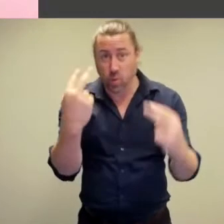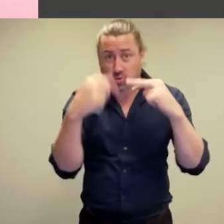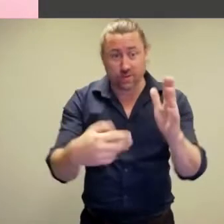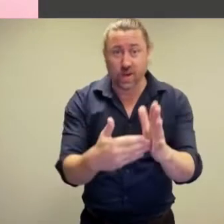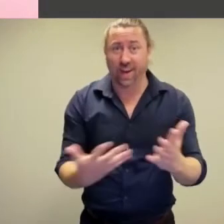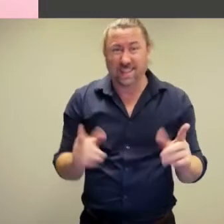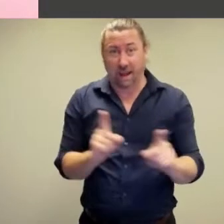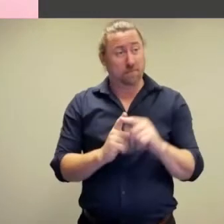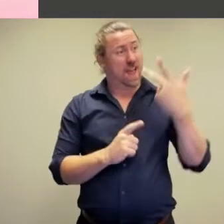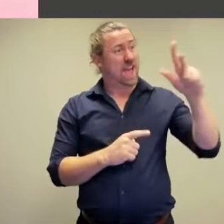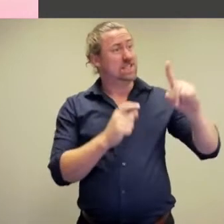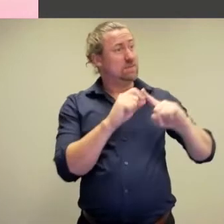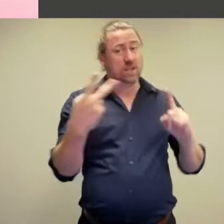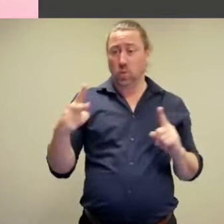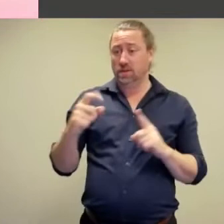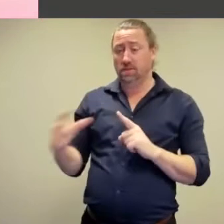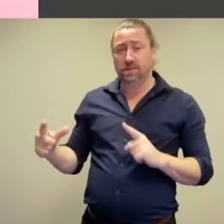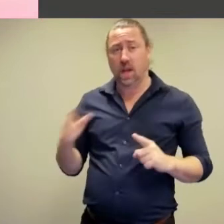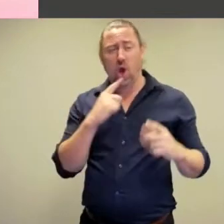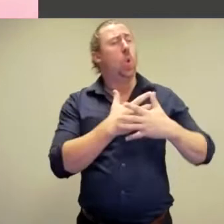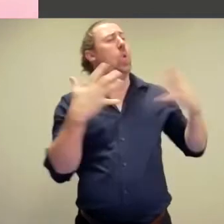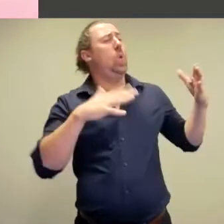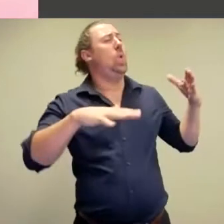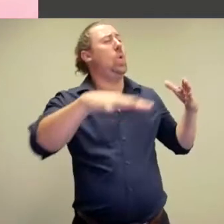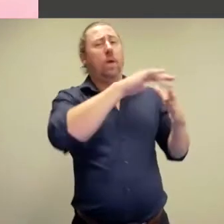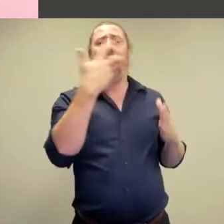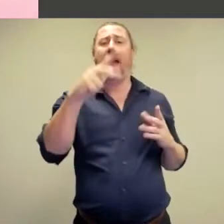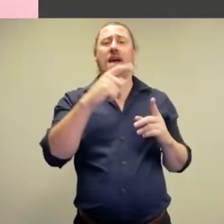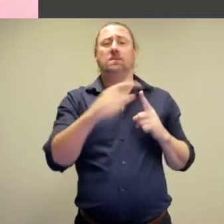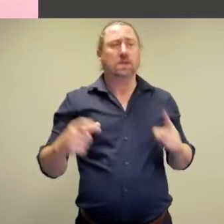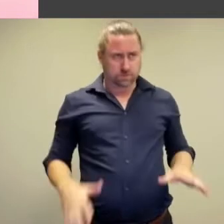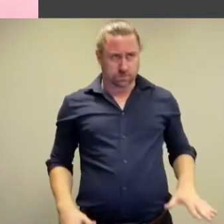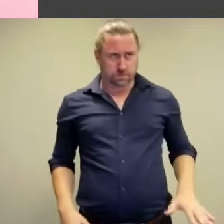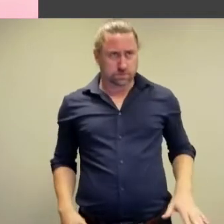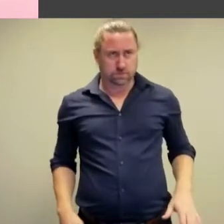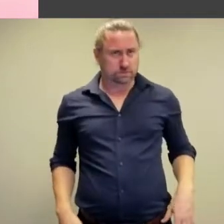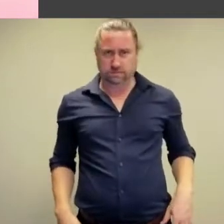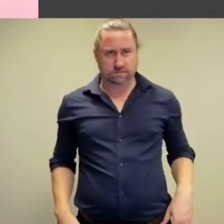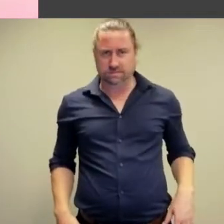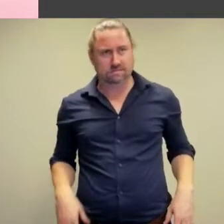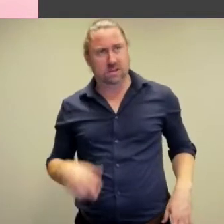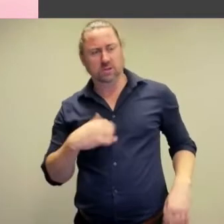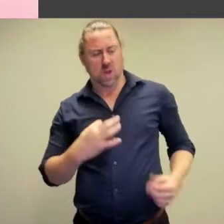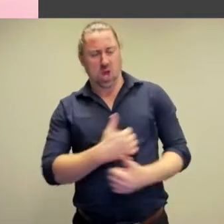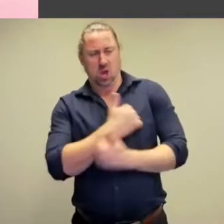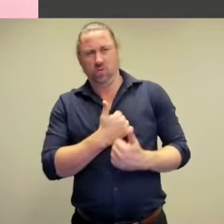here. The vast majority of people, 80%